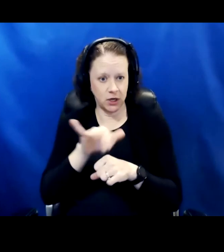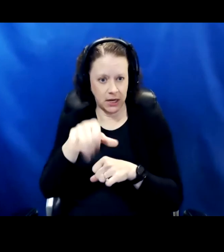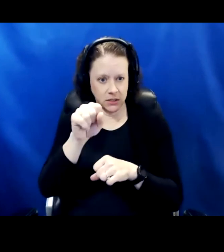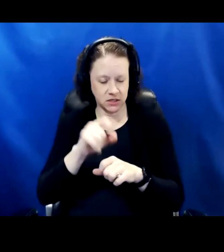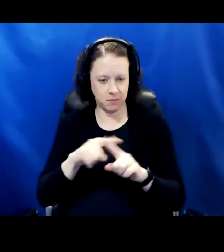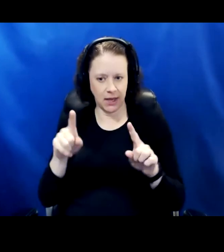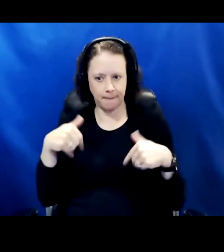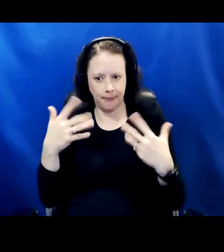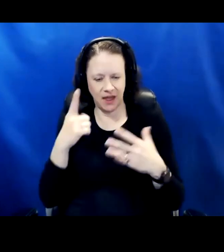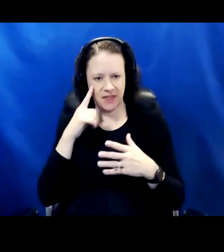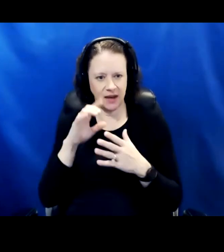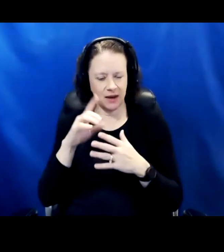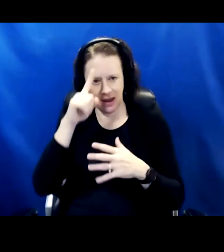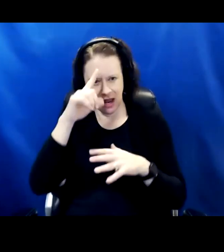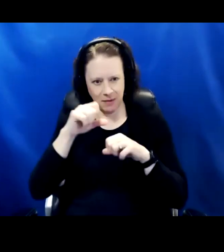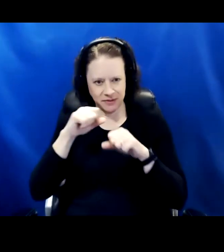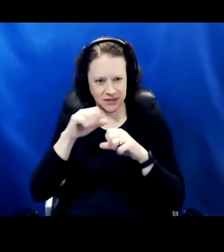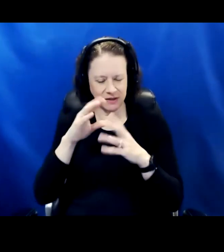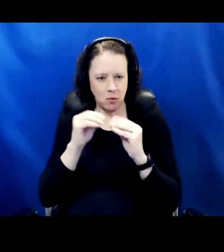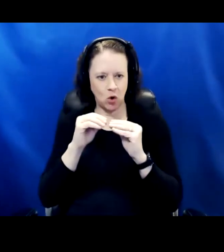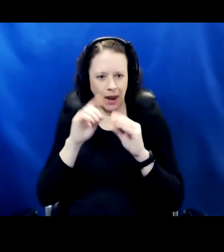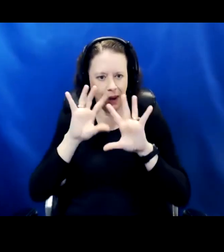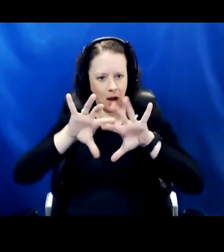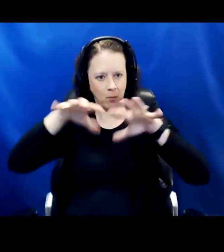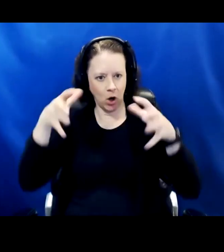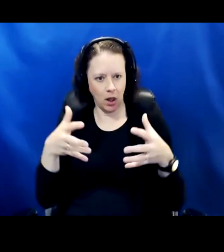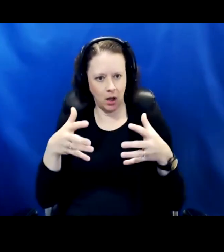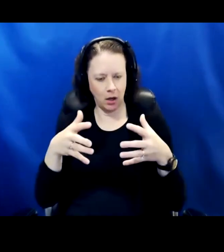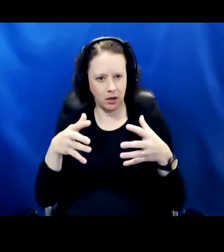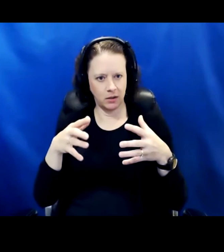You know, I think epilepsy is sort of an umbrella, you know,